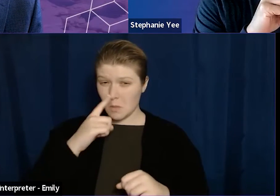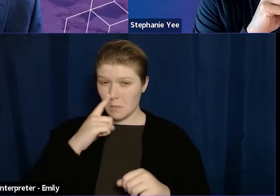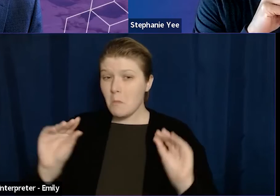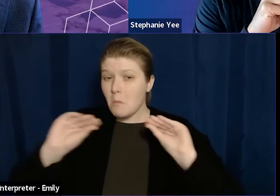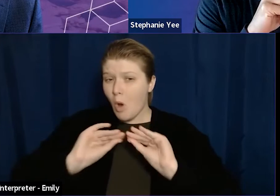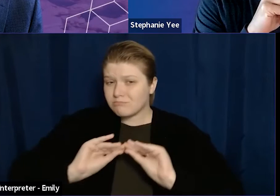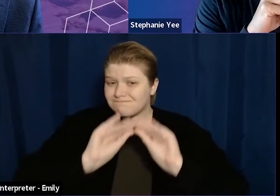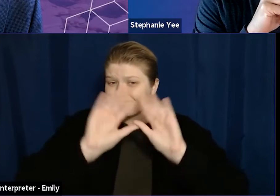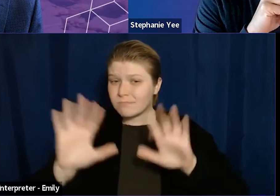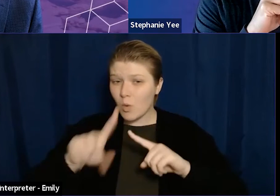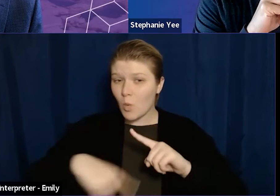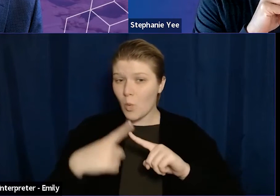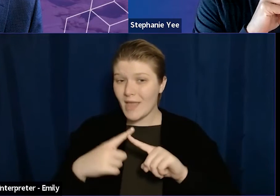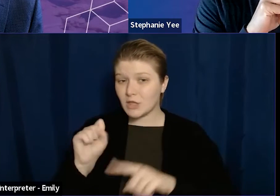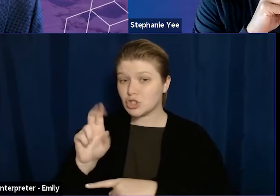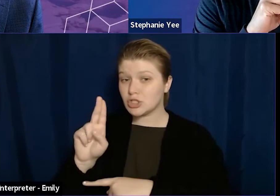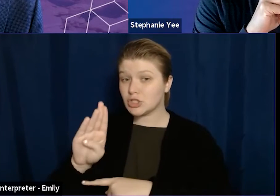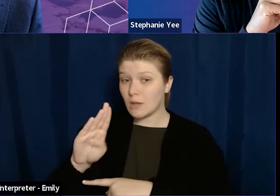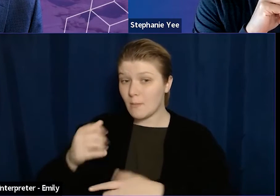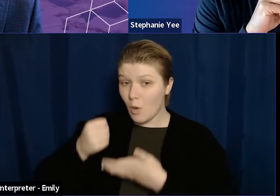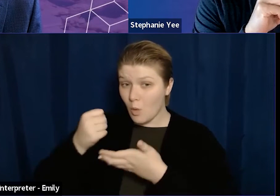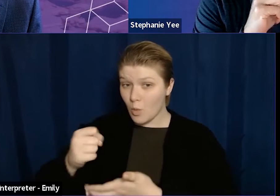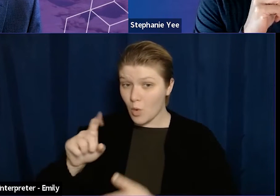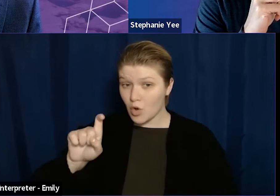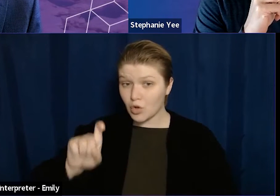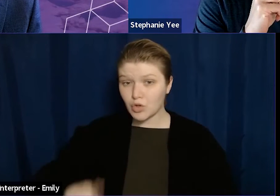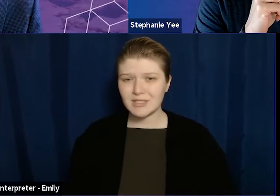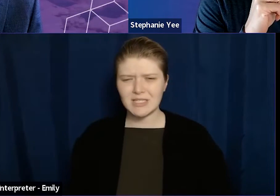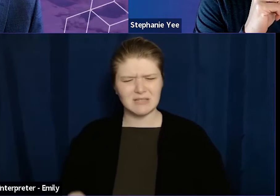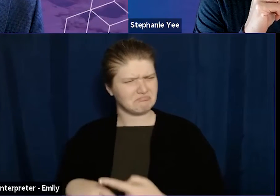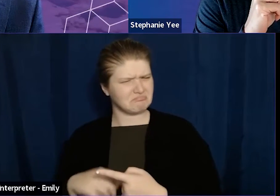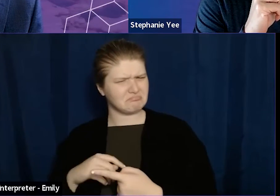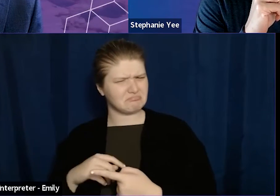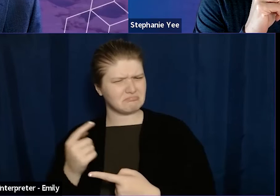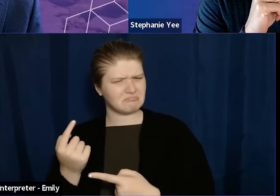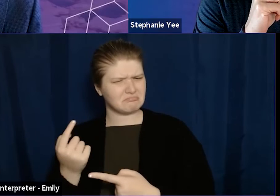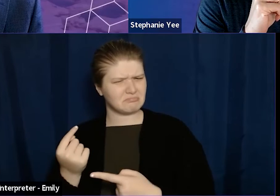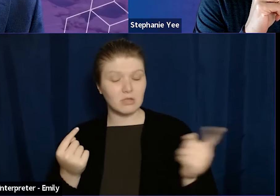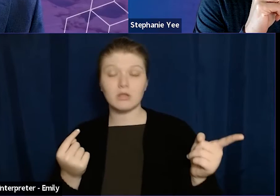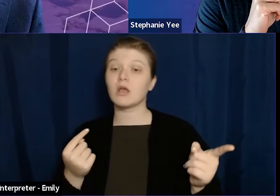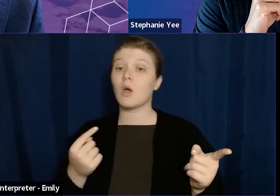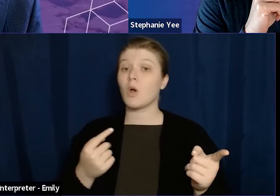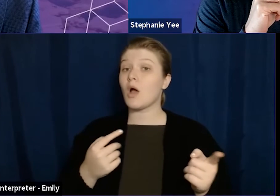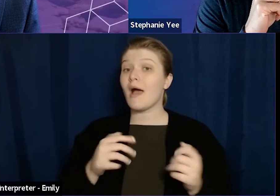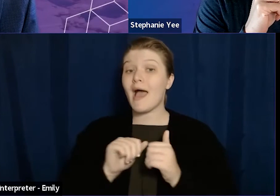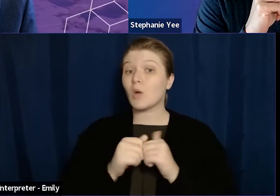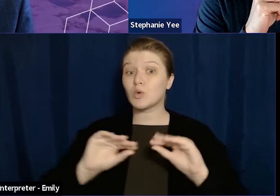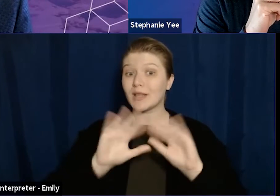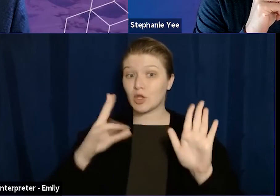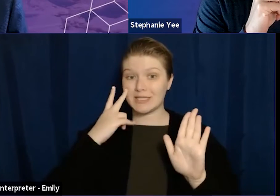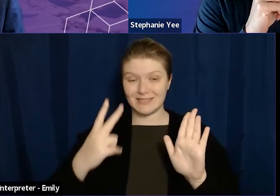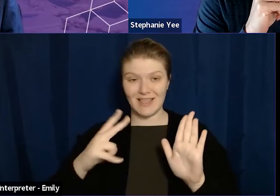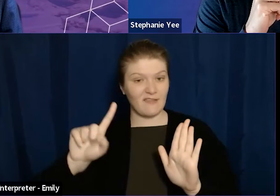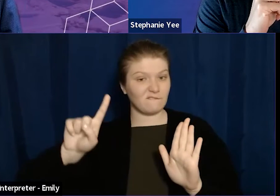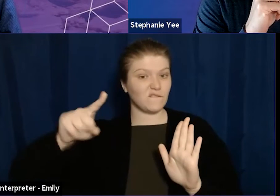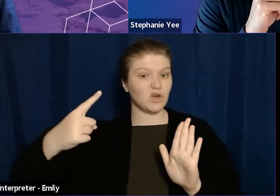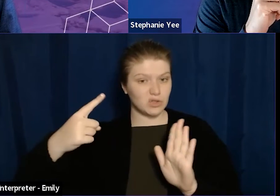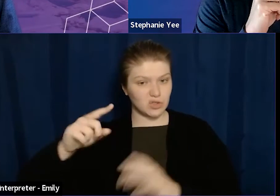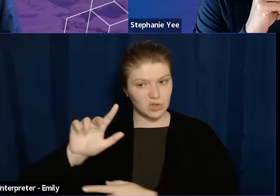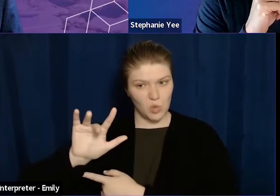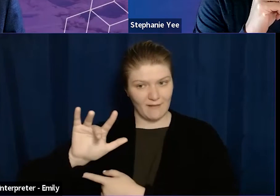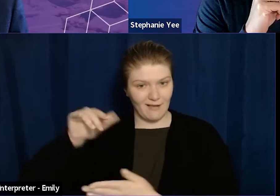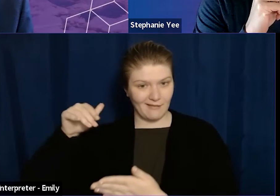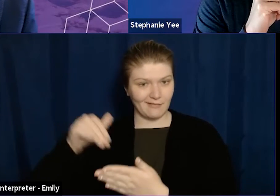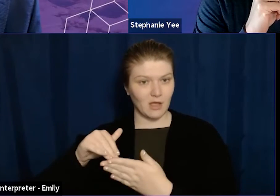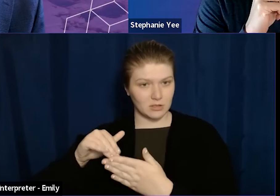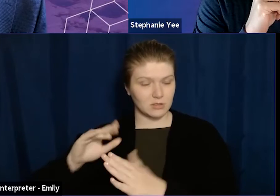A way to clearly see that the first 25,000 was applied to the MTDC base would be helpful.